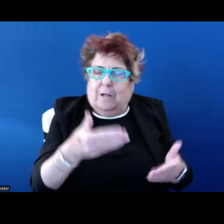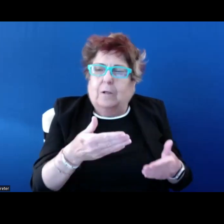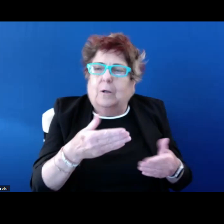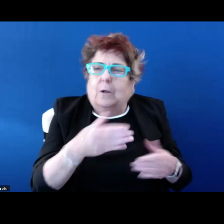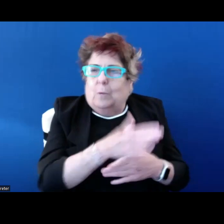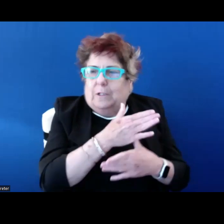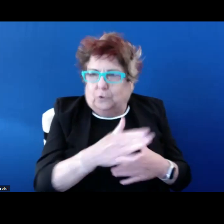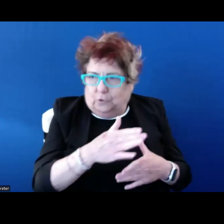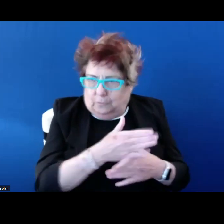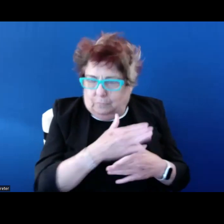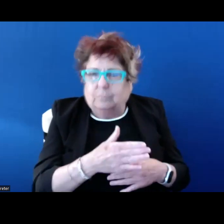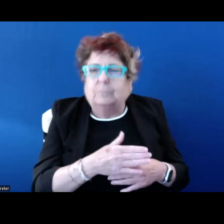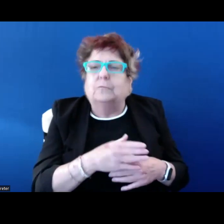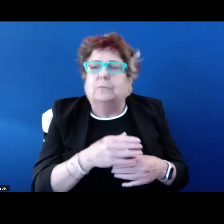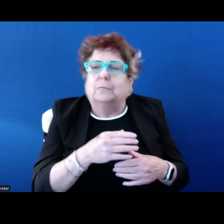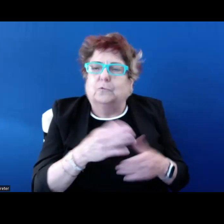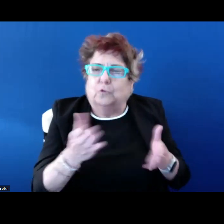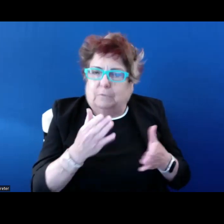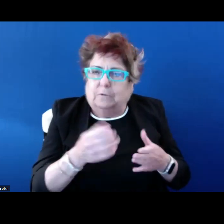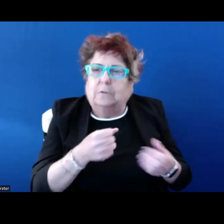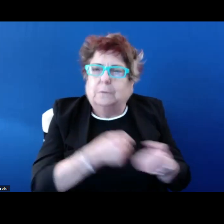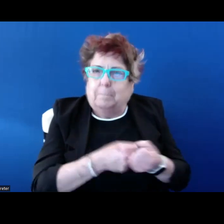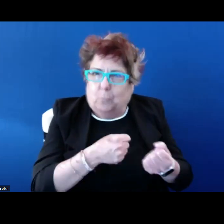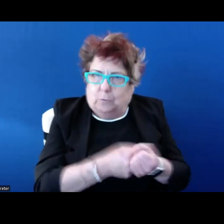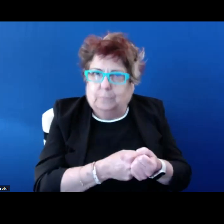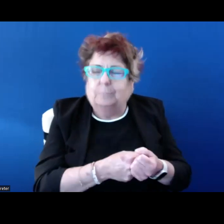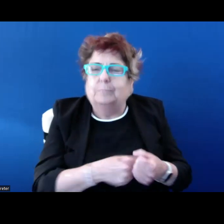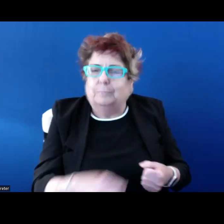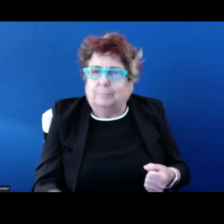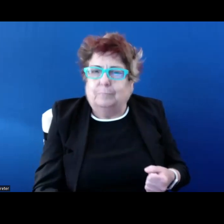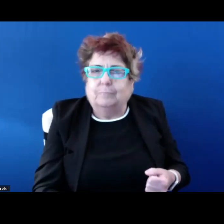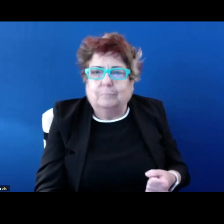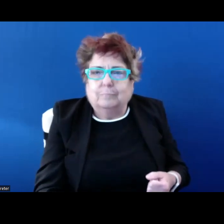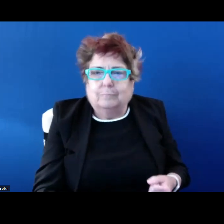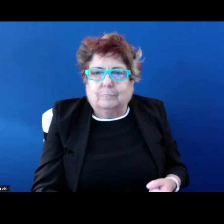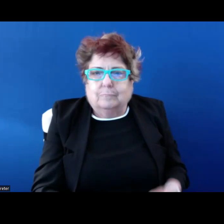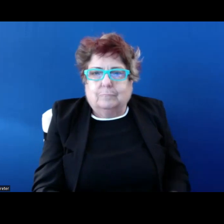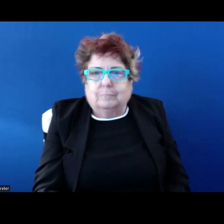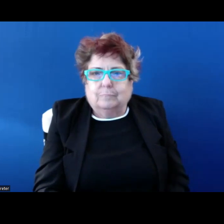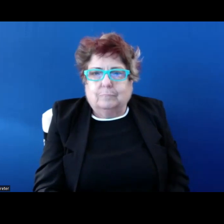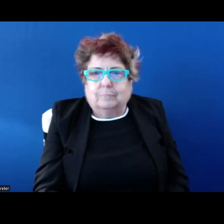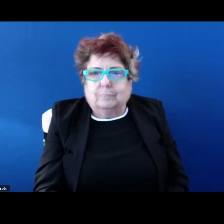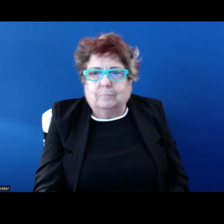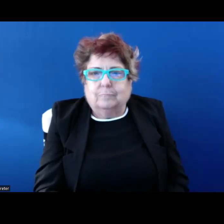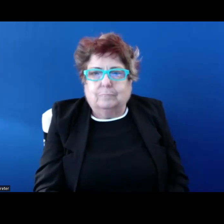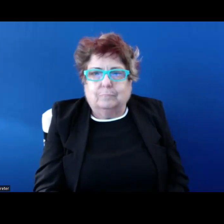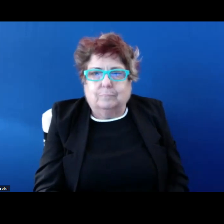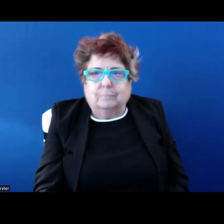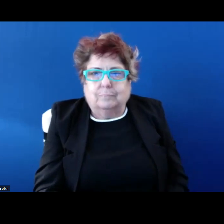improve health outcomes and housing instability for those experiencing or at risk of experiencing homelessness. This Housing and